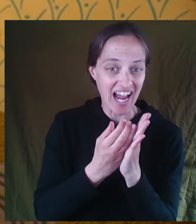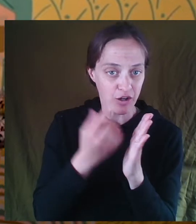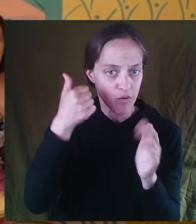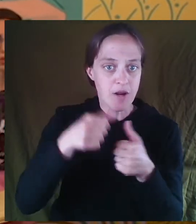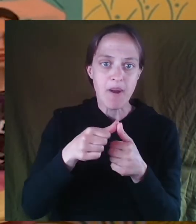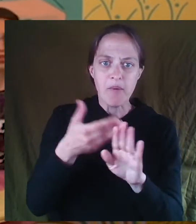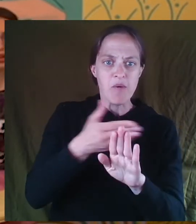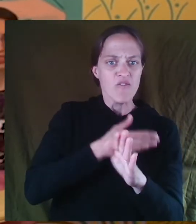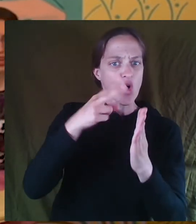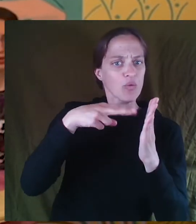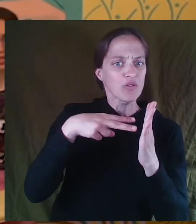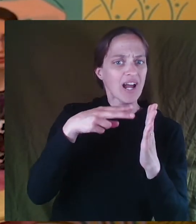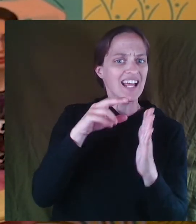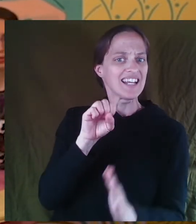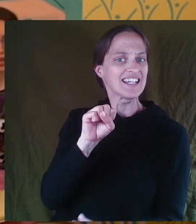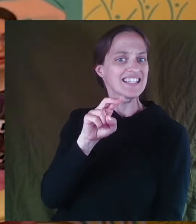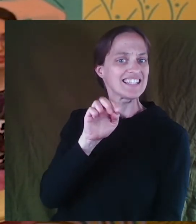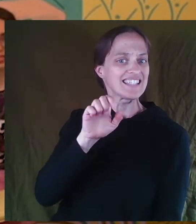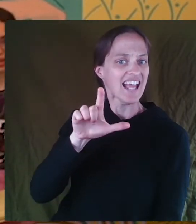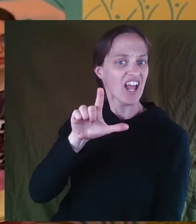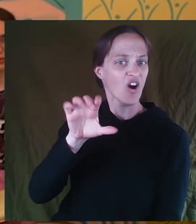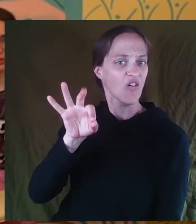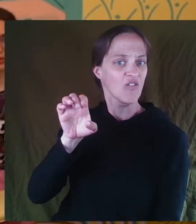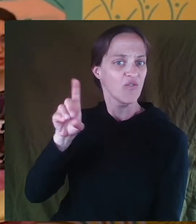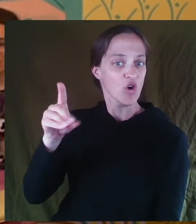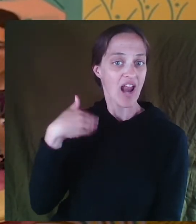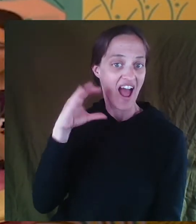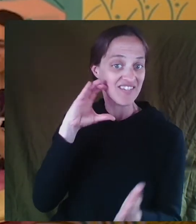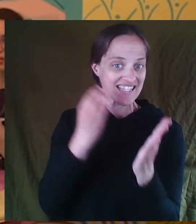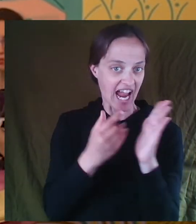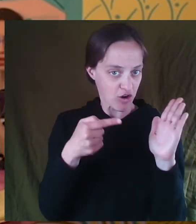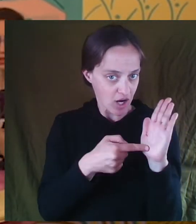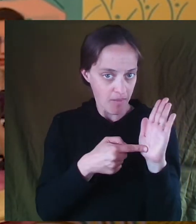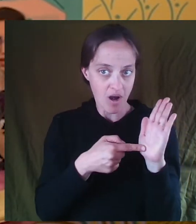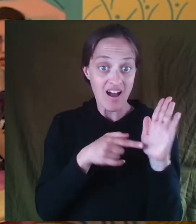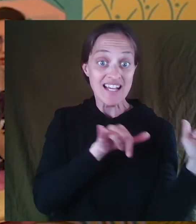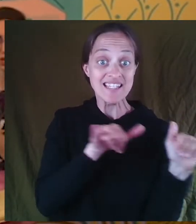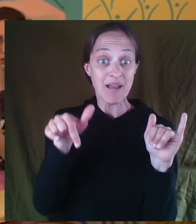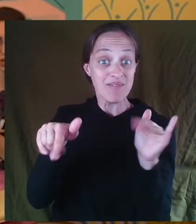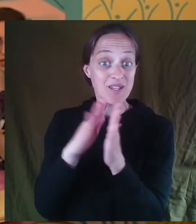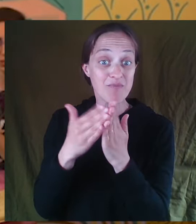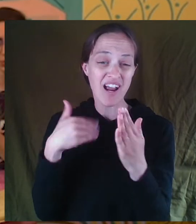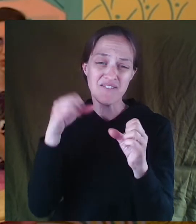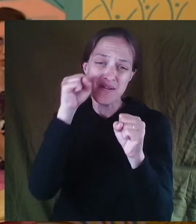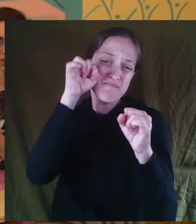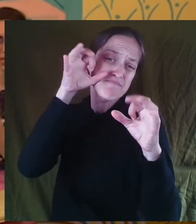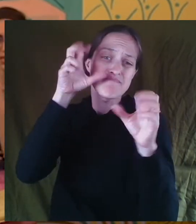Remember when we learned about diagrams when we read about snail food? There's an amazing diagram in this book.